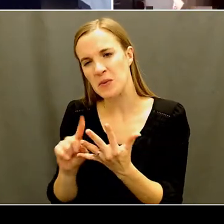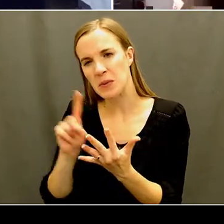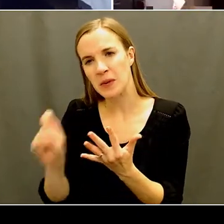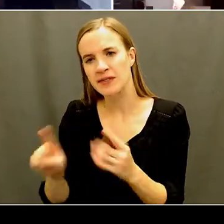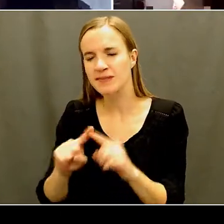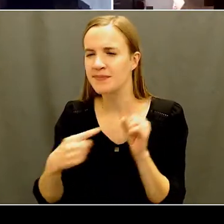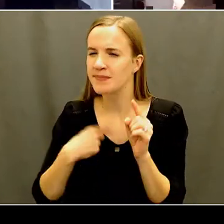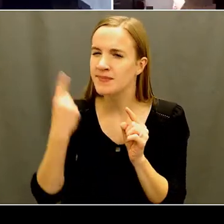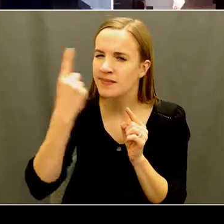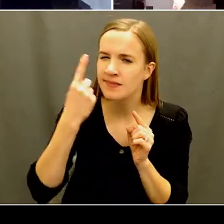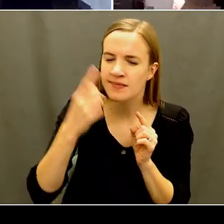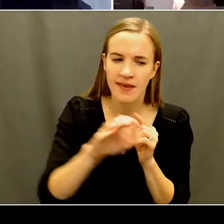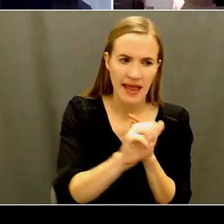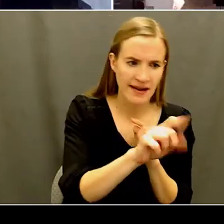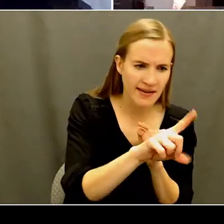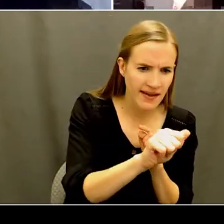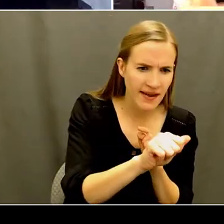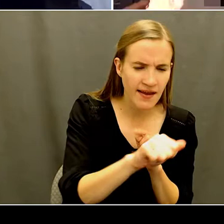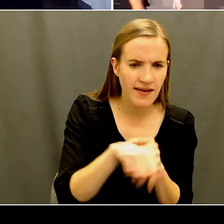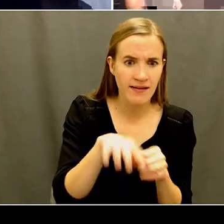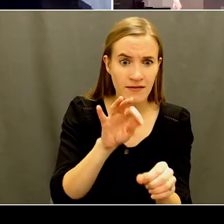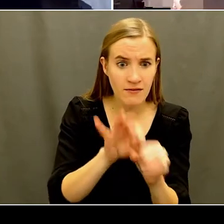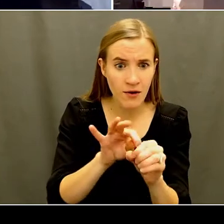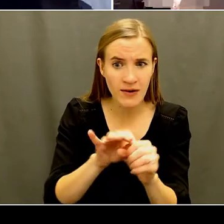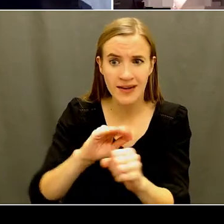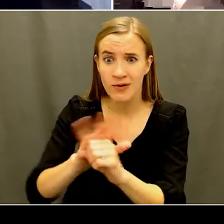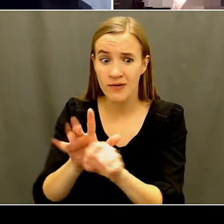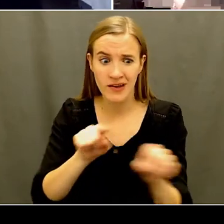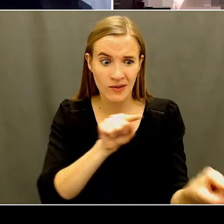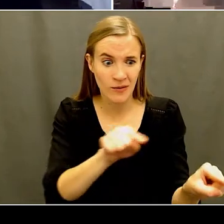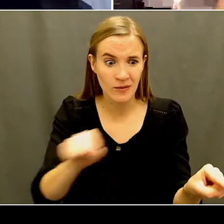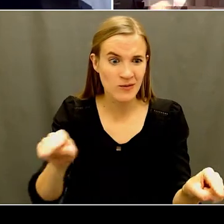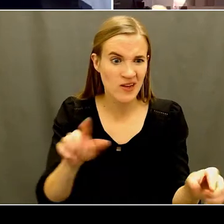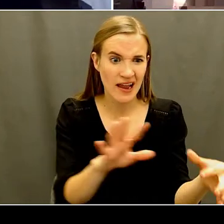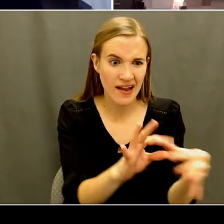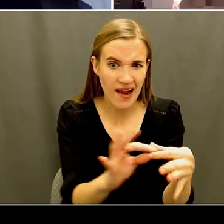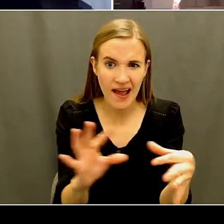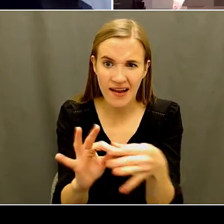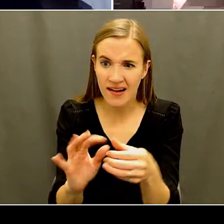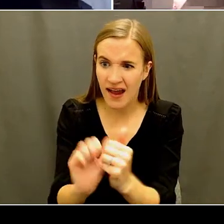COVID impact that do you think in the next couple of months and even after the election?